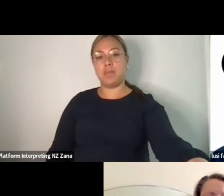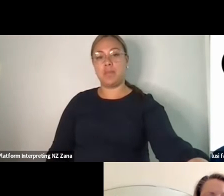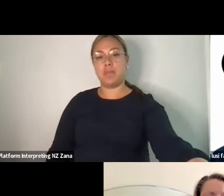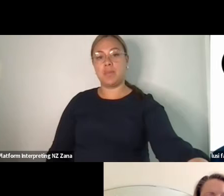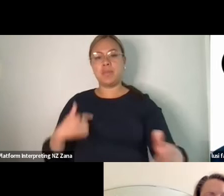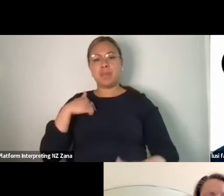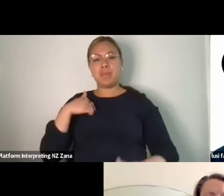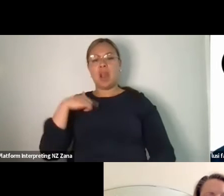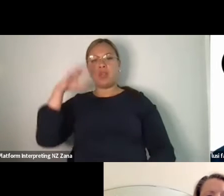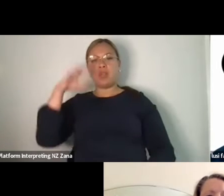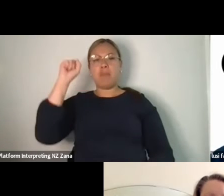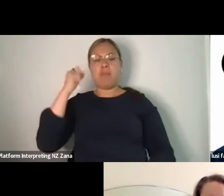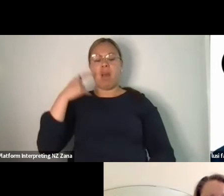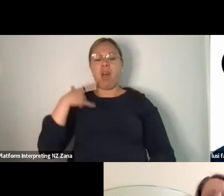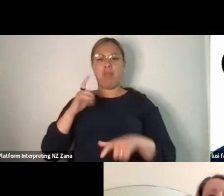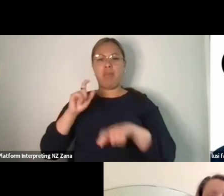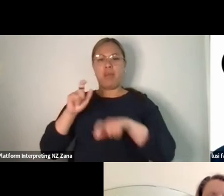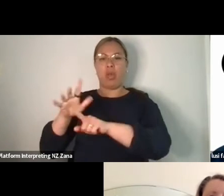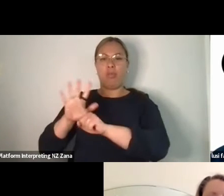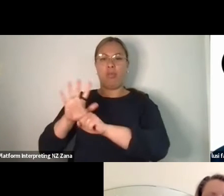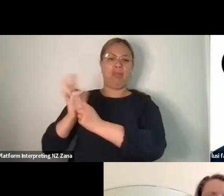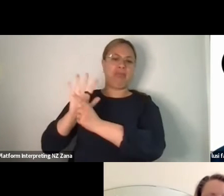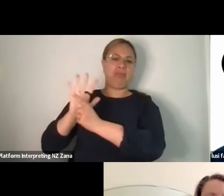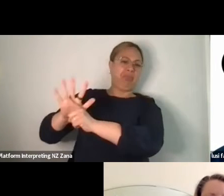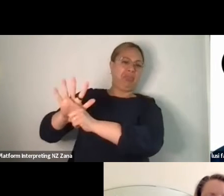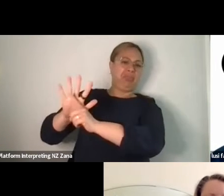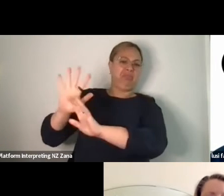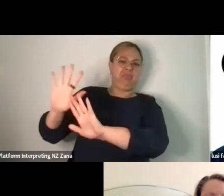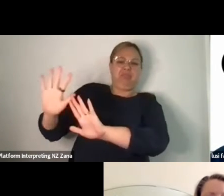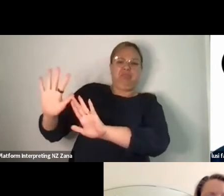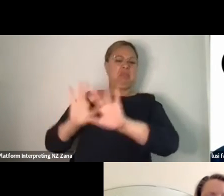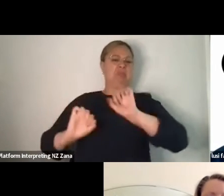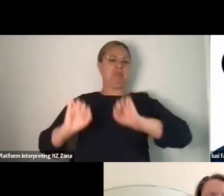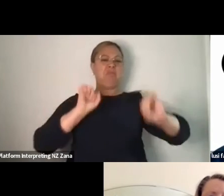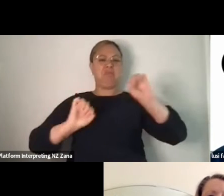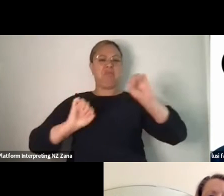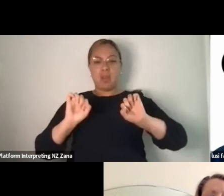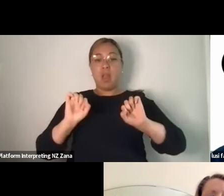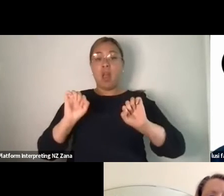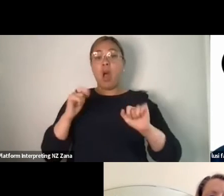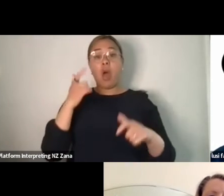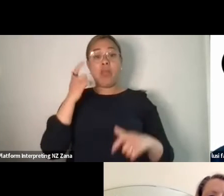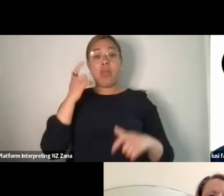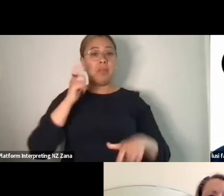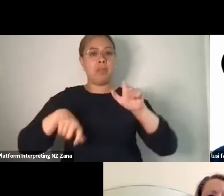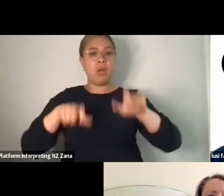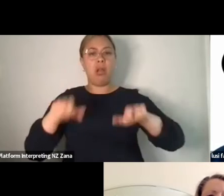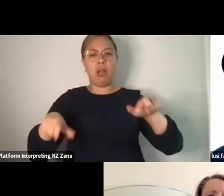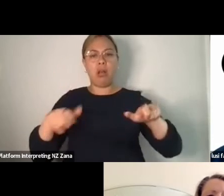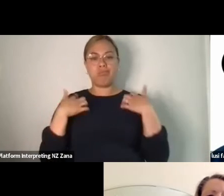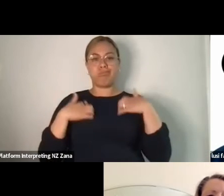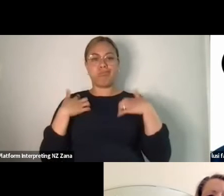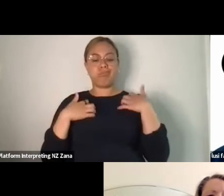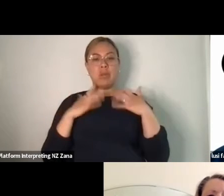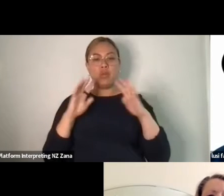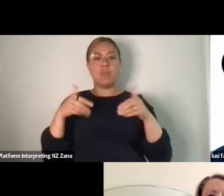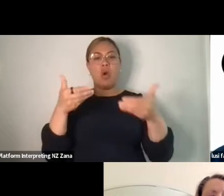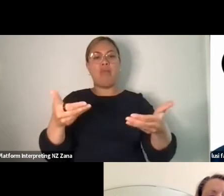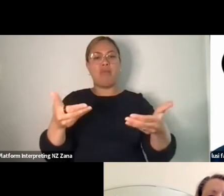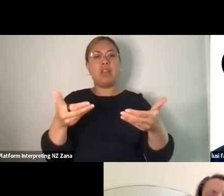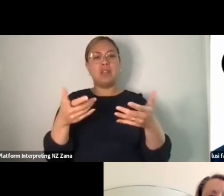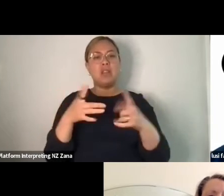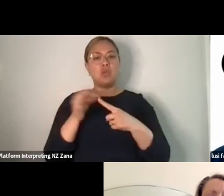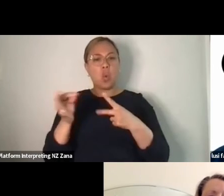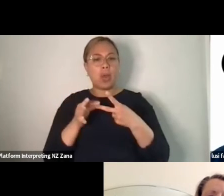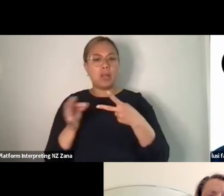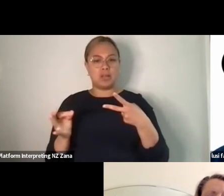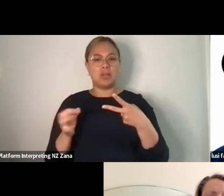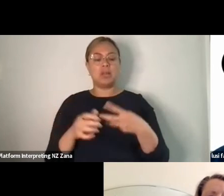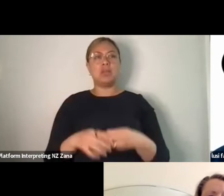and quite surprised to be offered that sort of space and choice. Sometimes I think, and again,